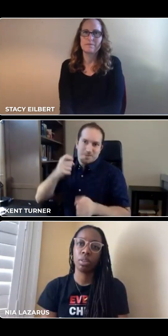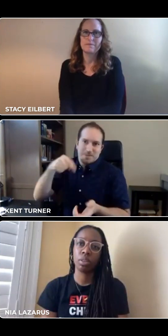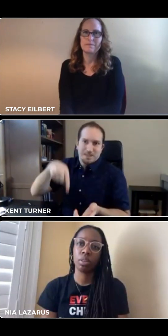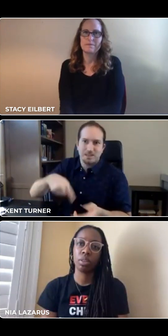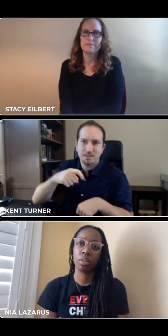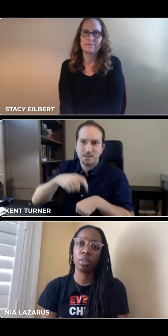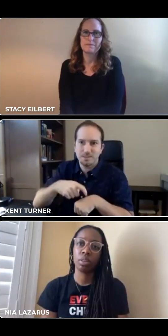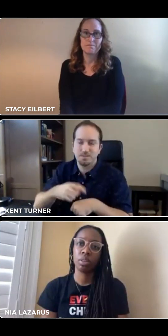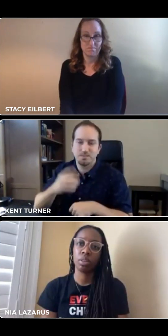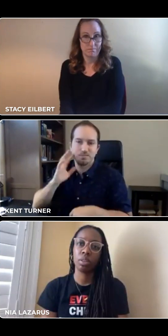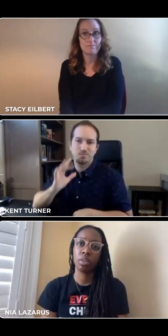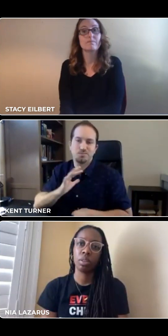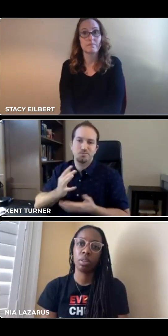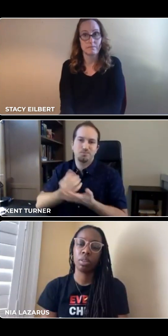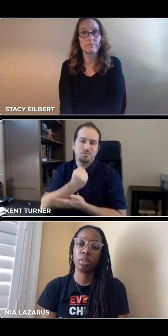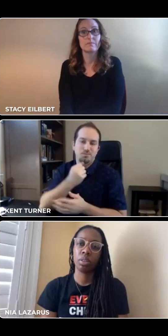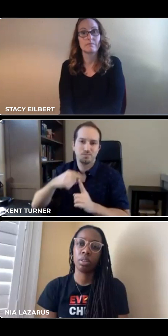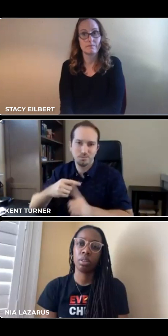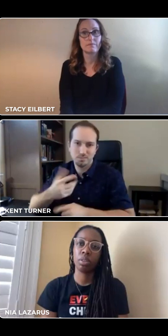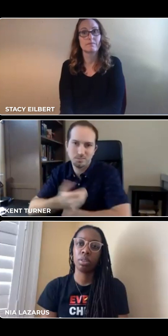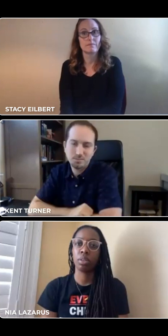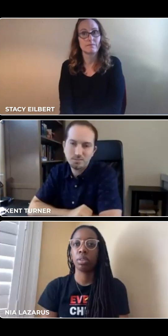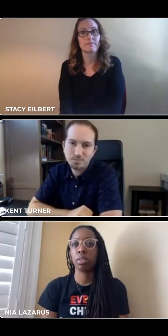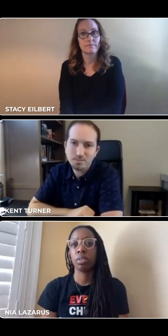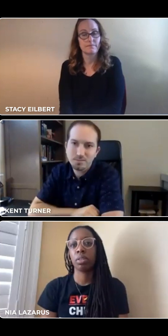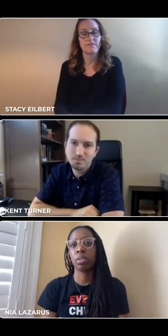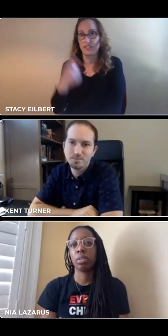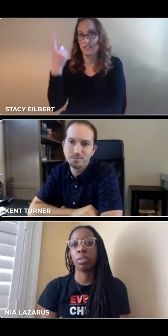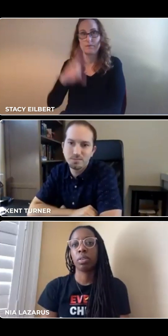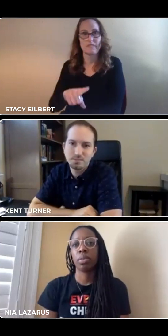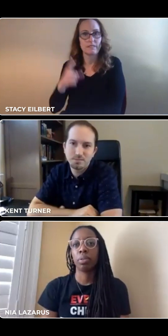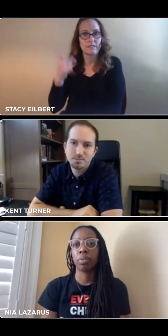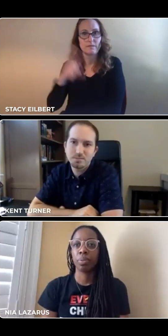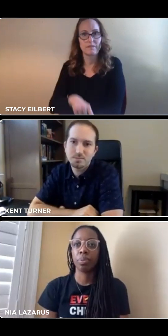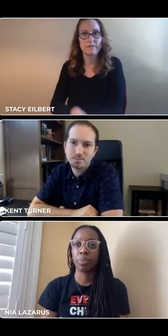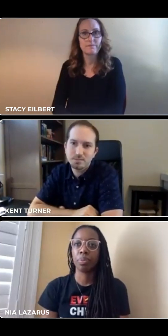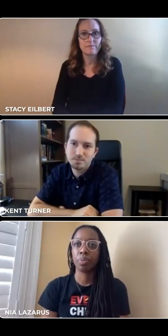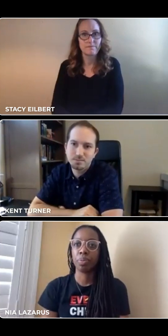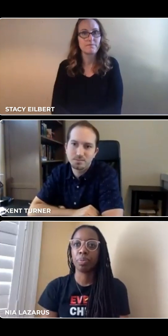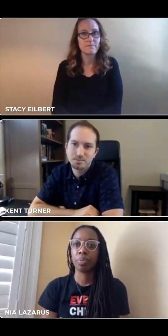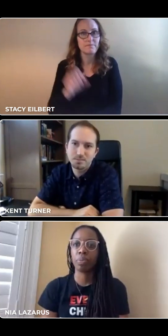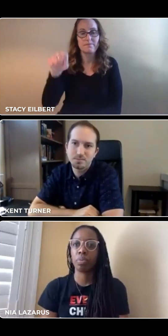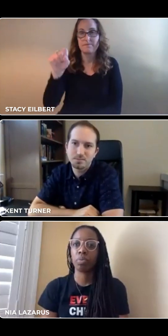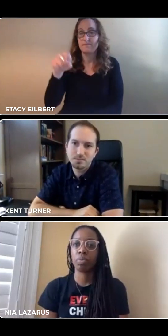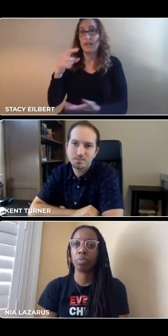to daily life, then you can look back and reflect on all the positives that came out of this experience.